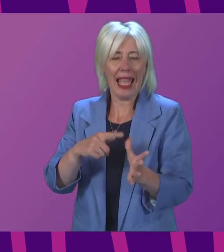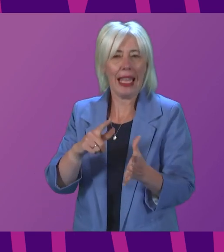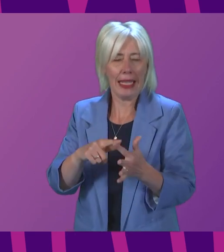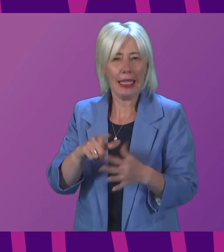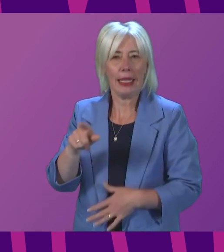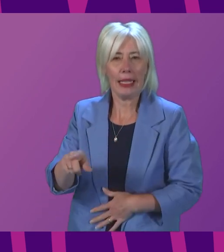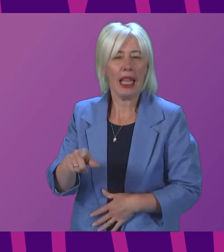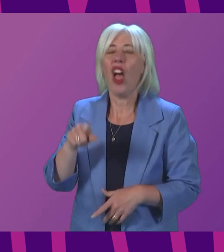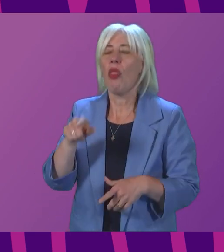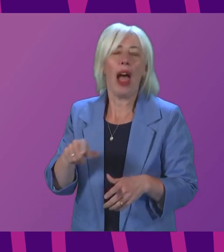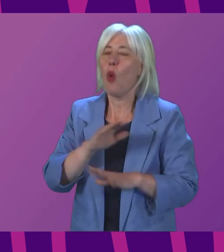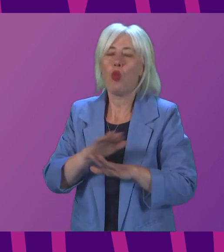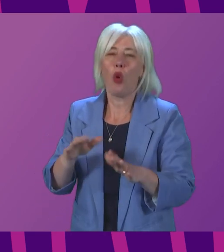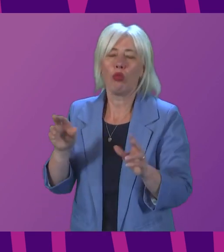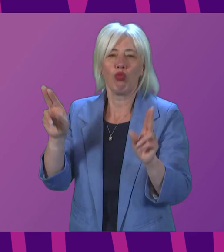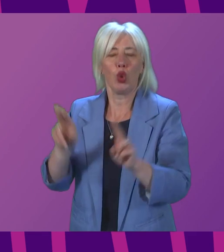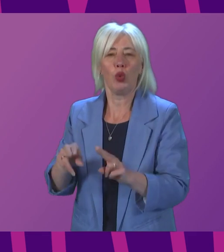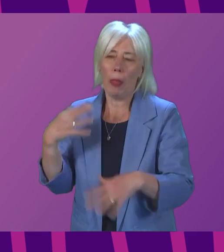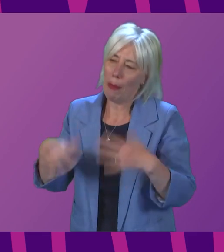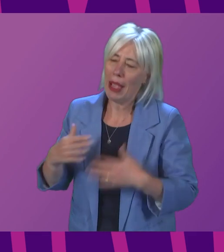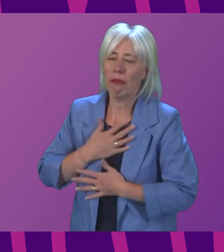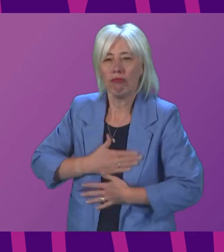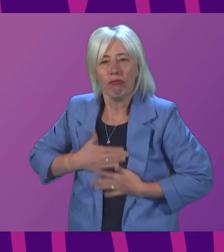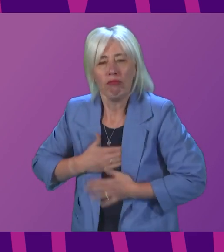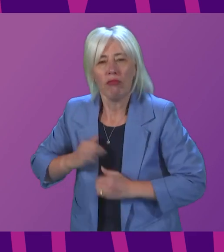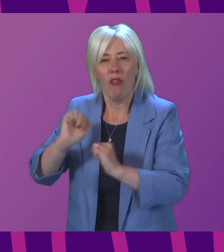None of that will lessen the pain and grief of Amanda’s family, but I hope that it gives